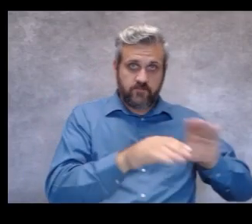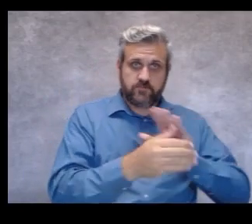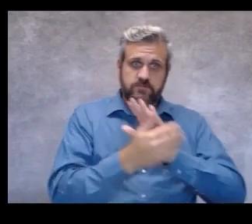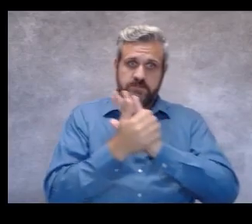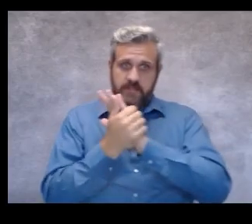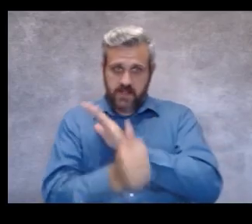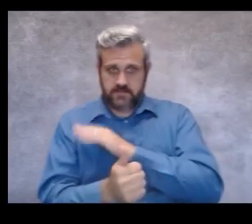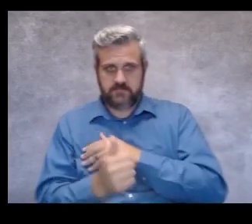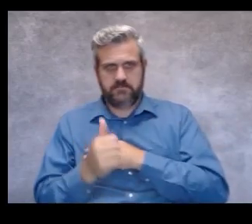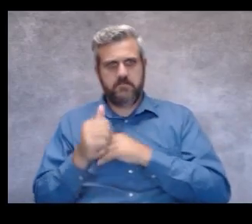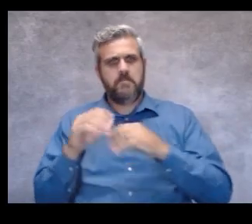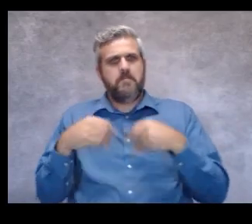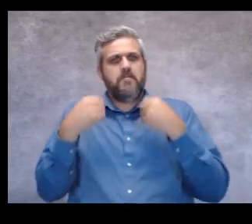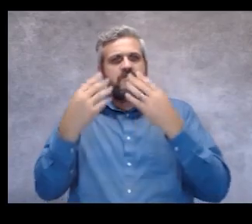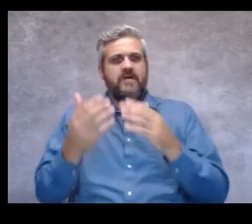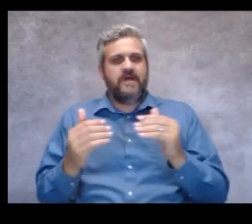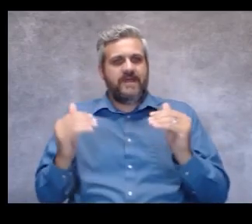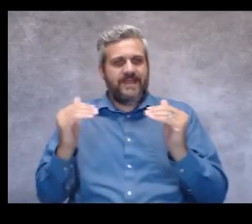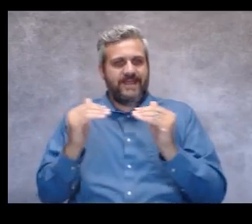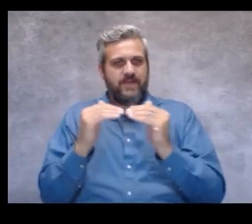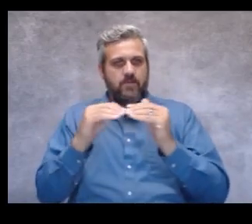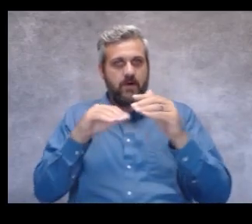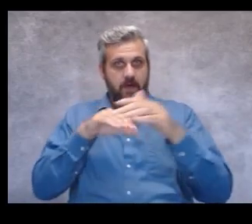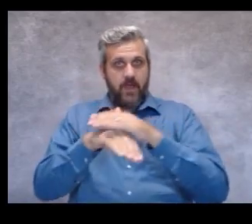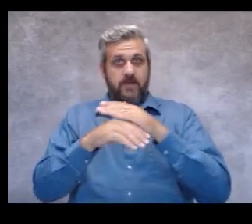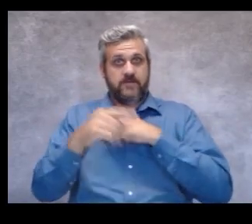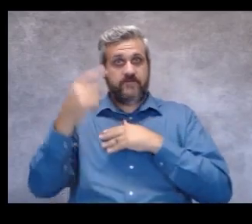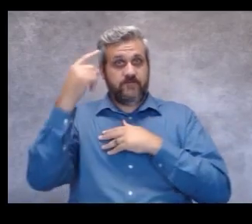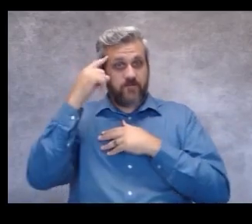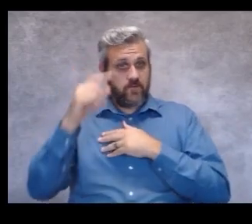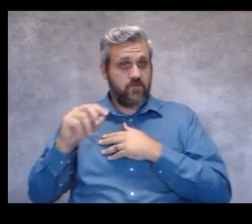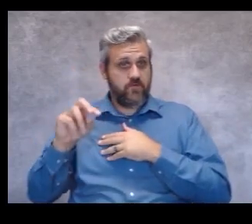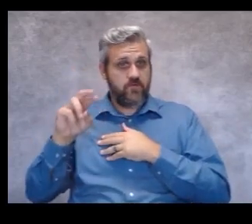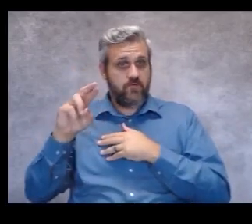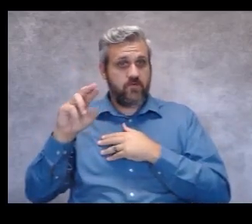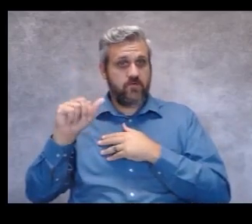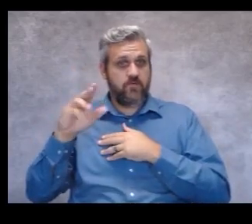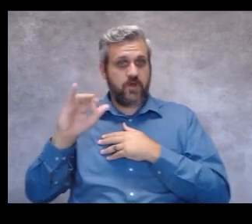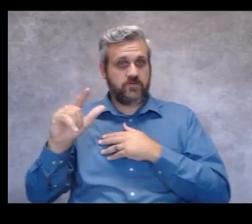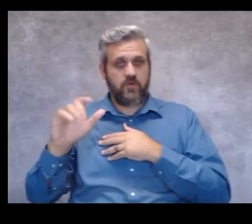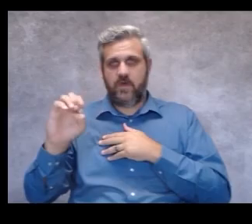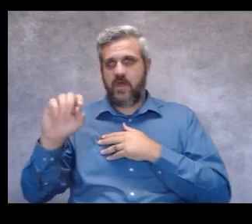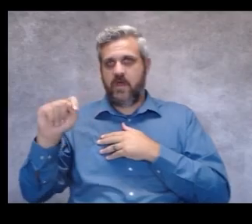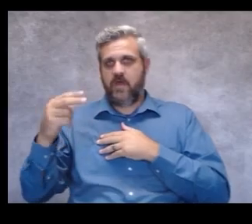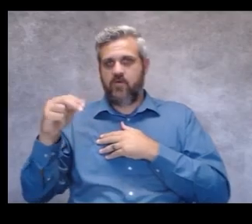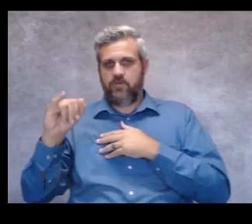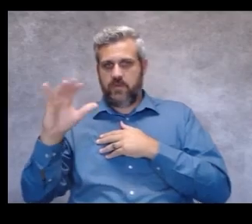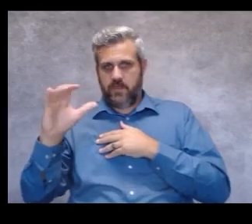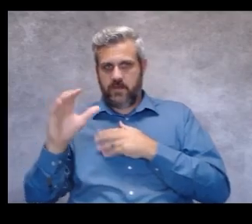talents, which will provide equal access for racial and ethnic minority children,